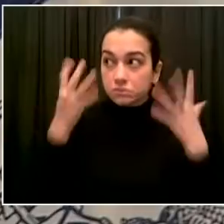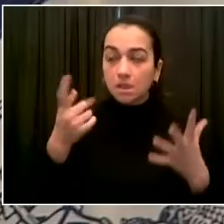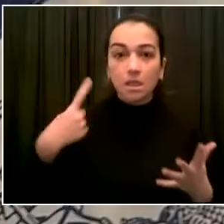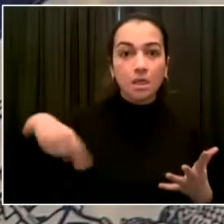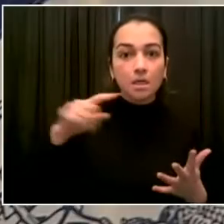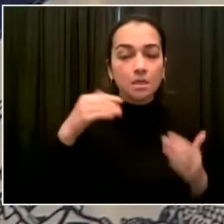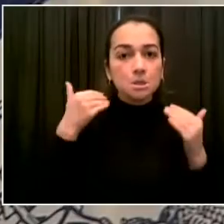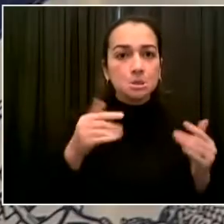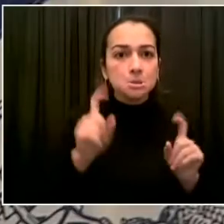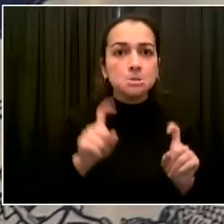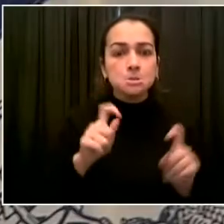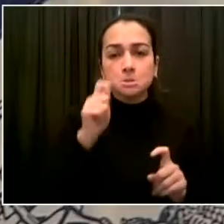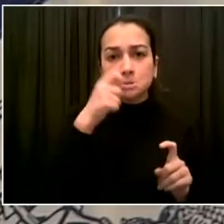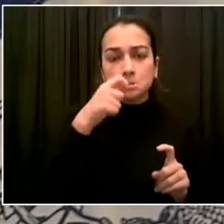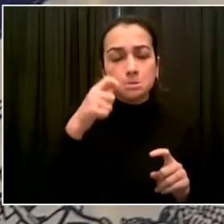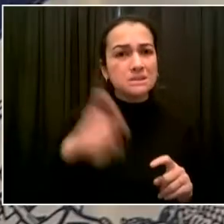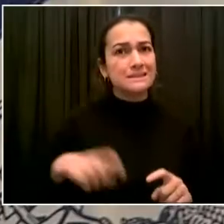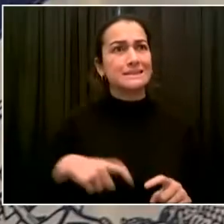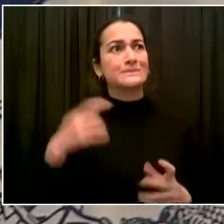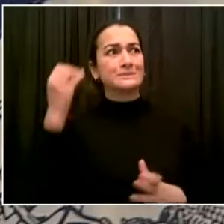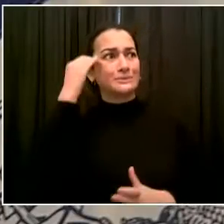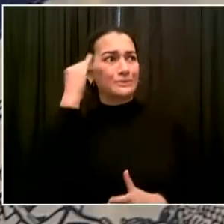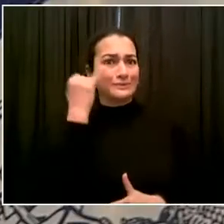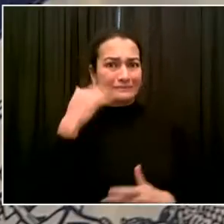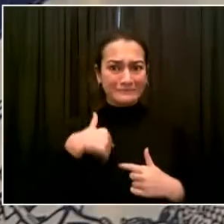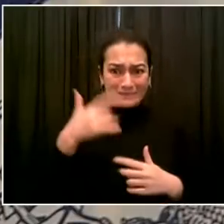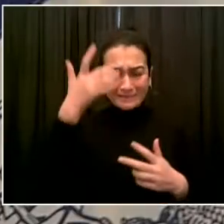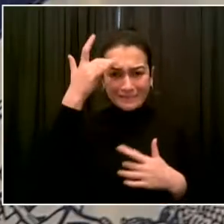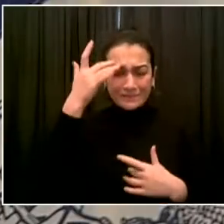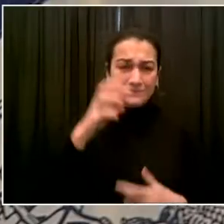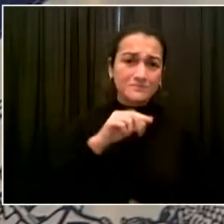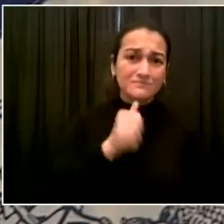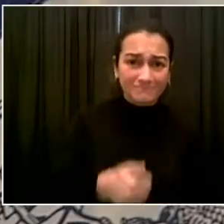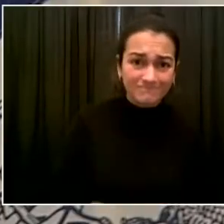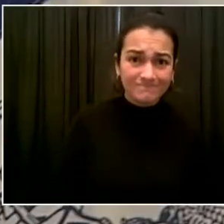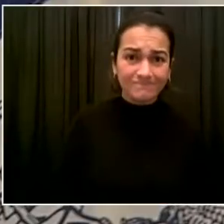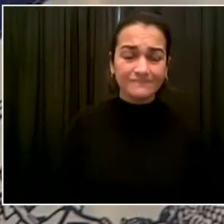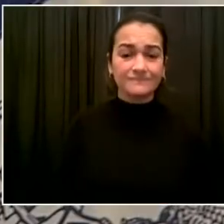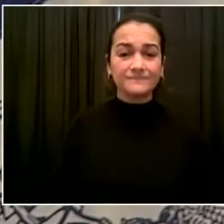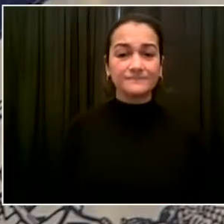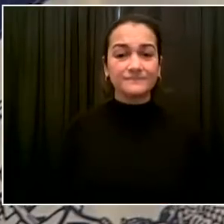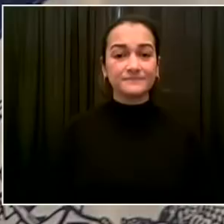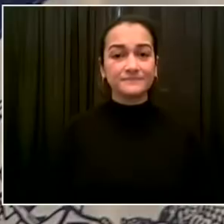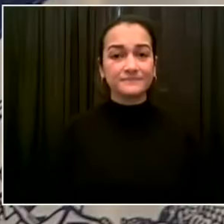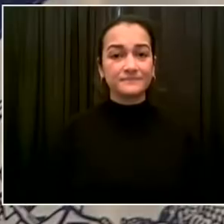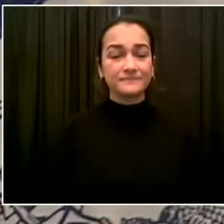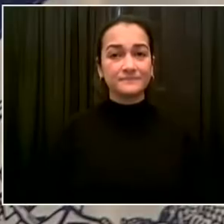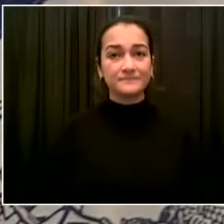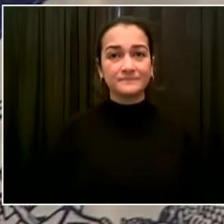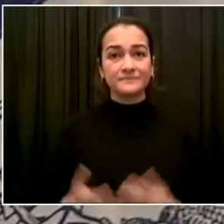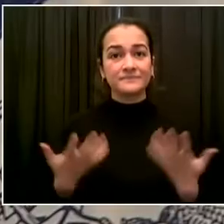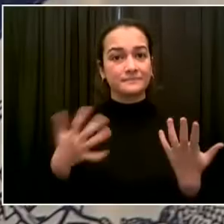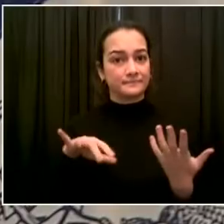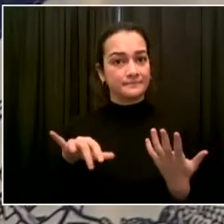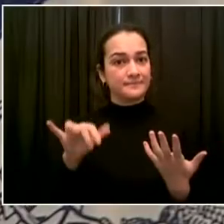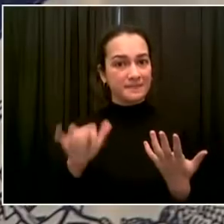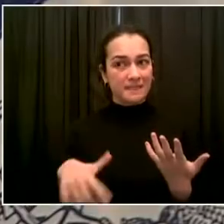THINGS ARE RAMPING UP. THIS INTENSE EFFORT WILL KEEP GROWING AS LONG